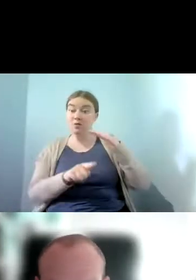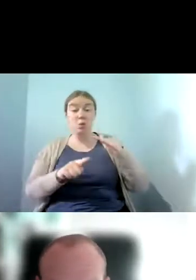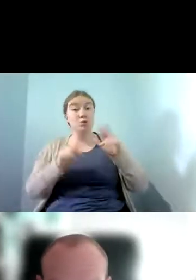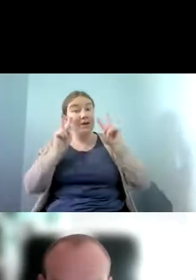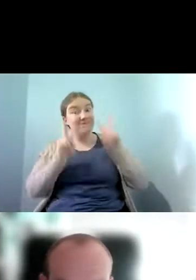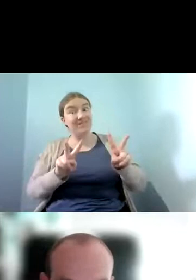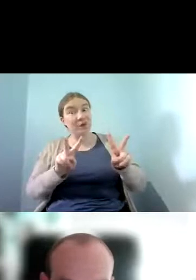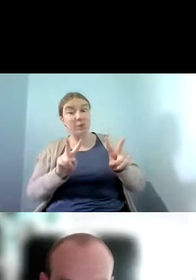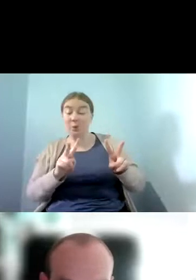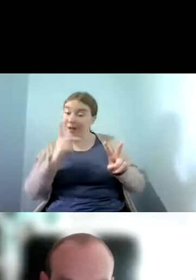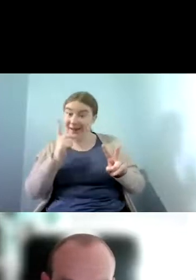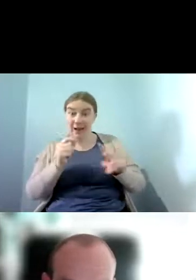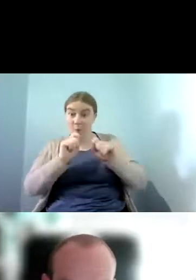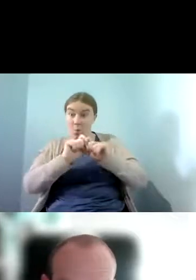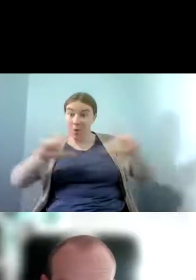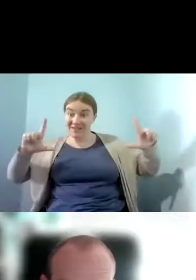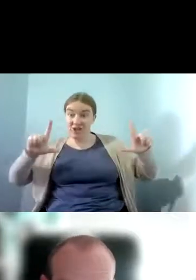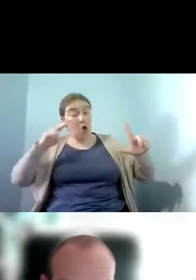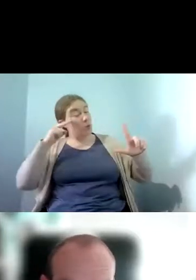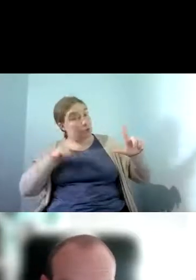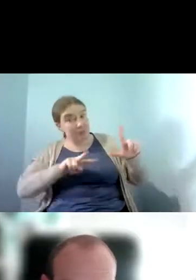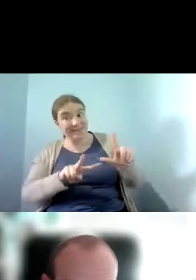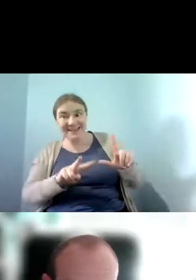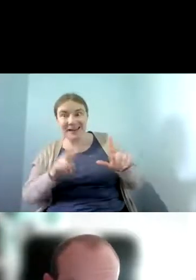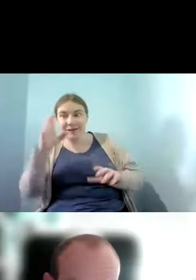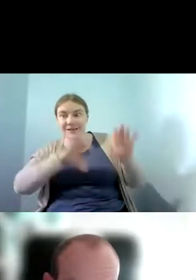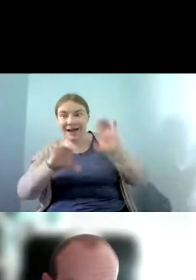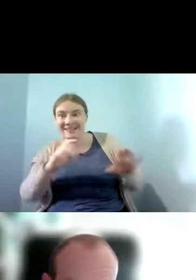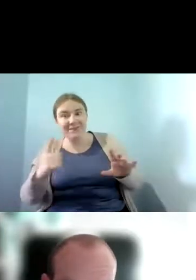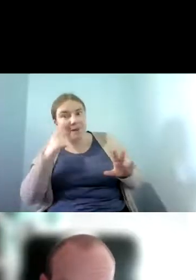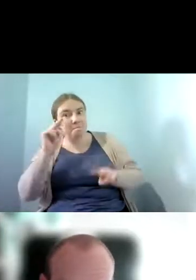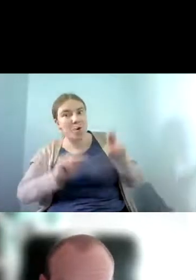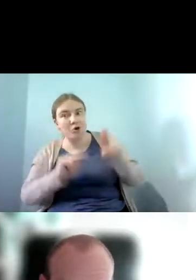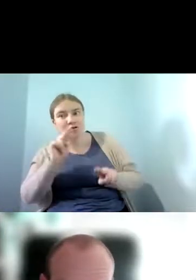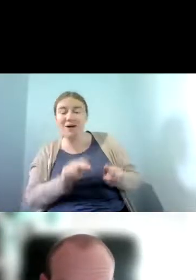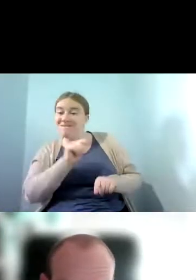for scientific monitoring of the fish using the pass and as an education facility for schools and